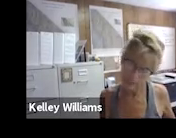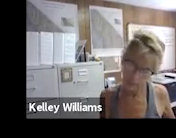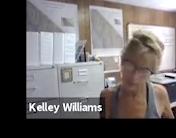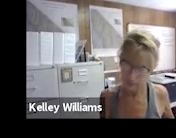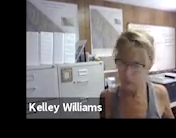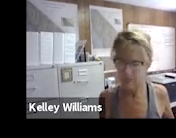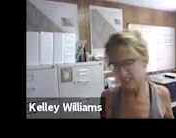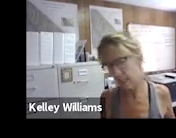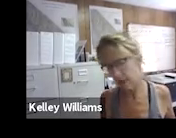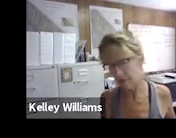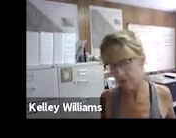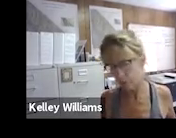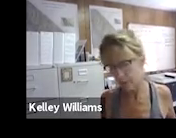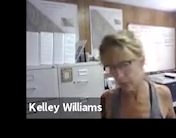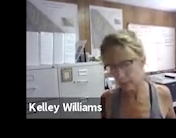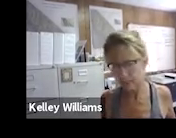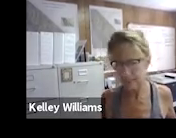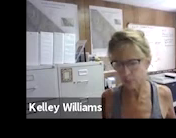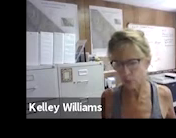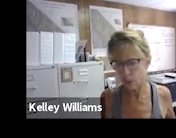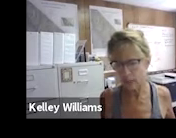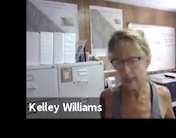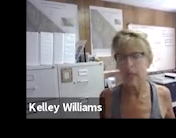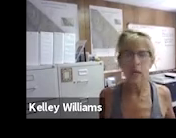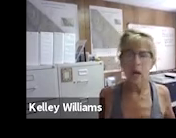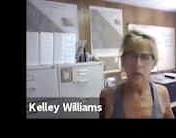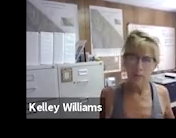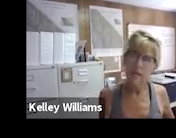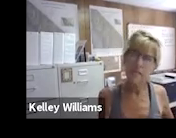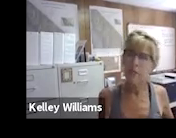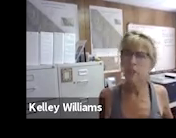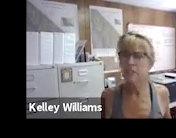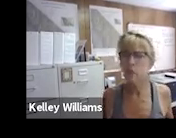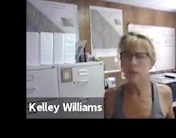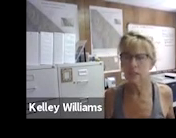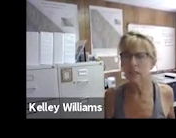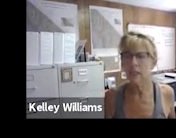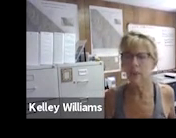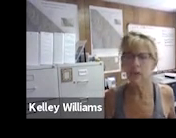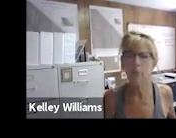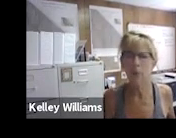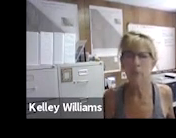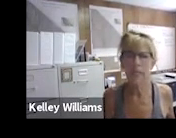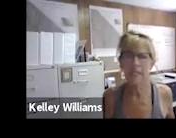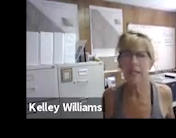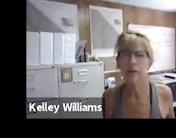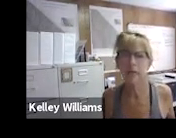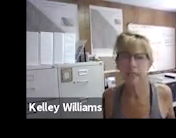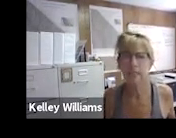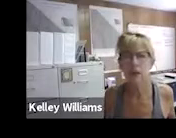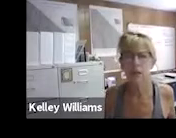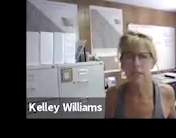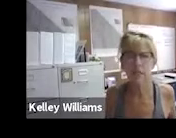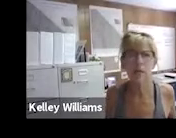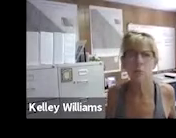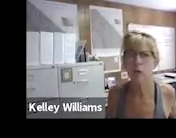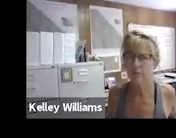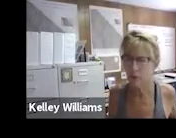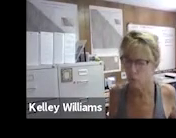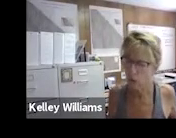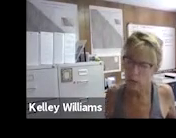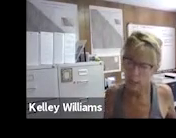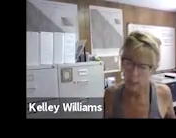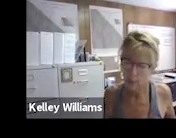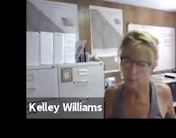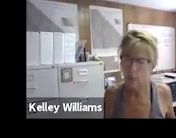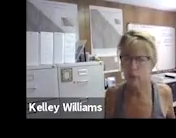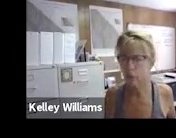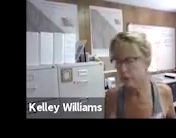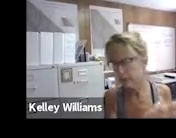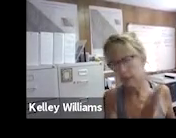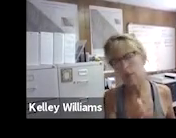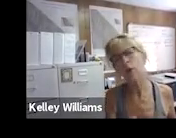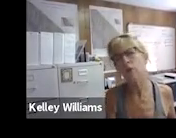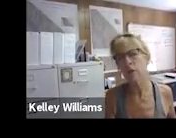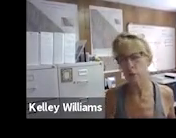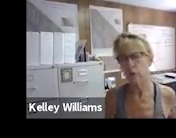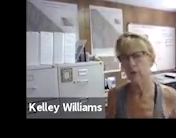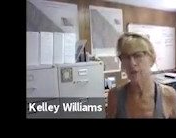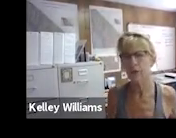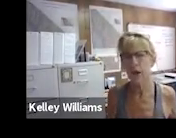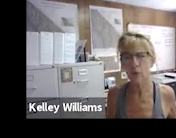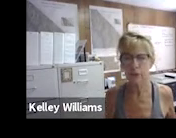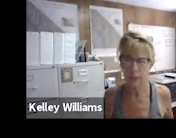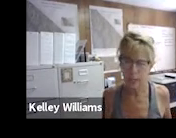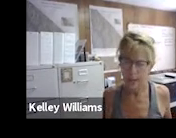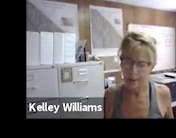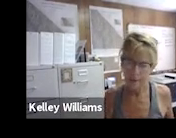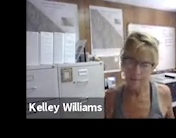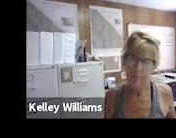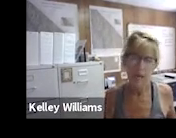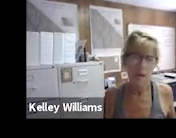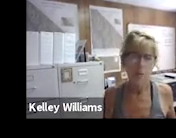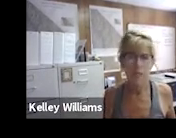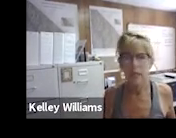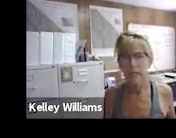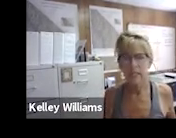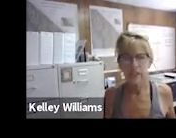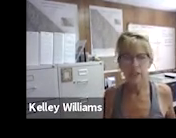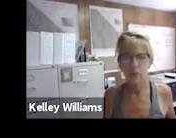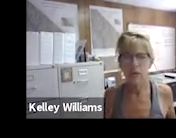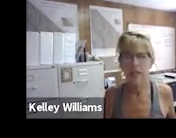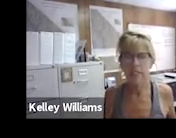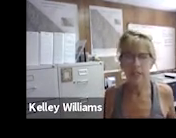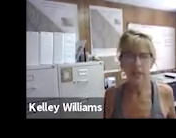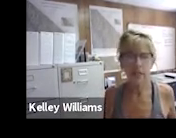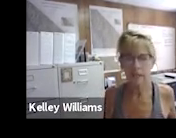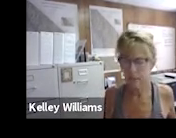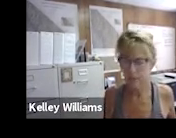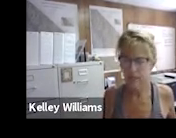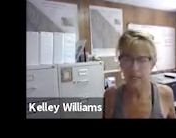Kelley Williams: In the mono Nevada California and Nevada border, and it was a while i'd seen it at 5.9 6.1 and thank goodness it wasn't in a big populated area did cause quite a few boulders and road closure for a few hours.